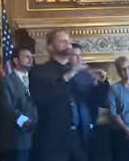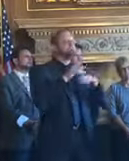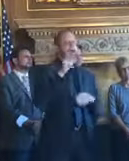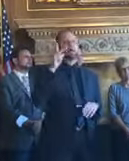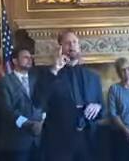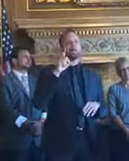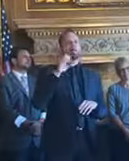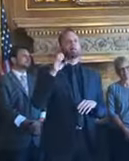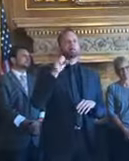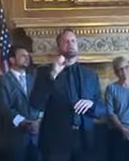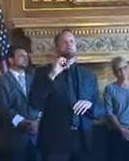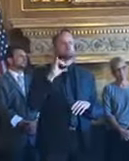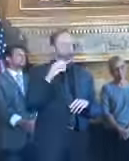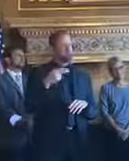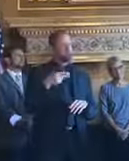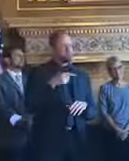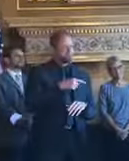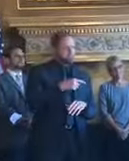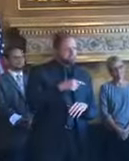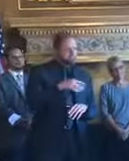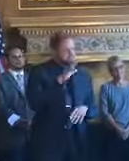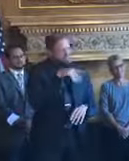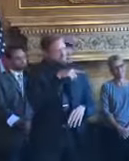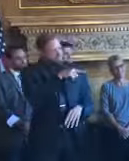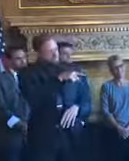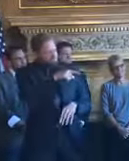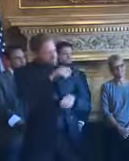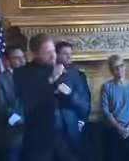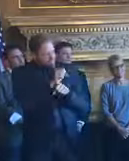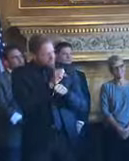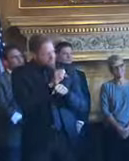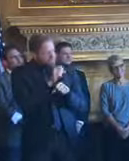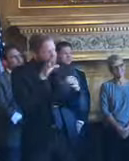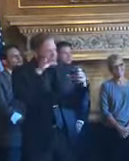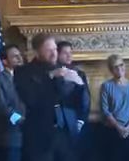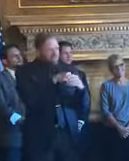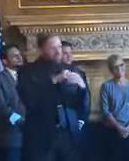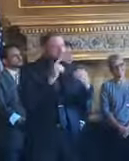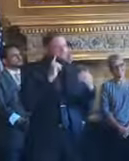I said, "I should have came to you". He said, "Absolutely, let's get this done, let's make sure this happens, this is a priority